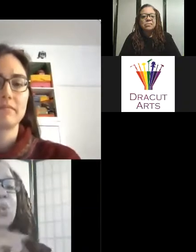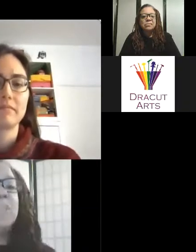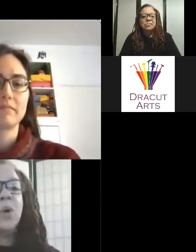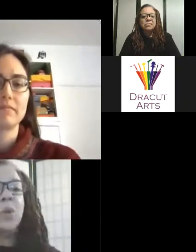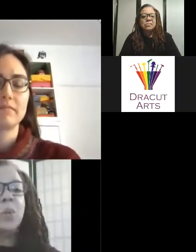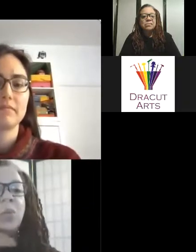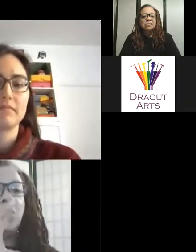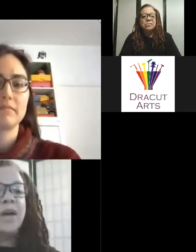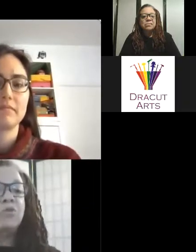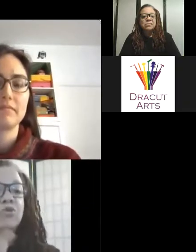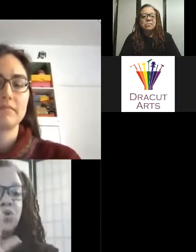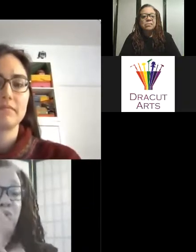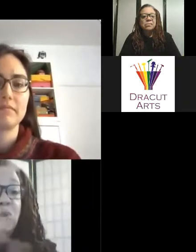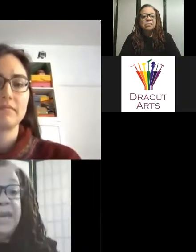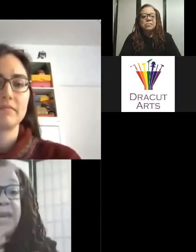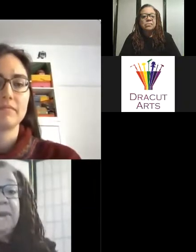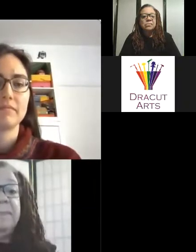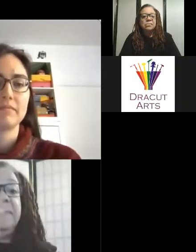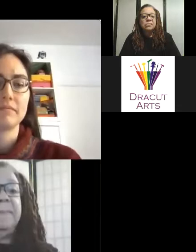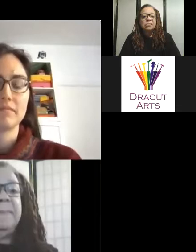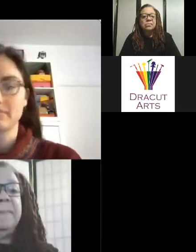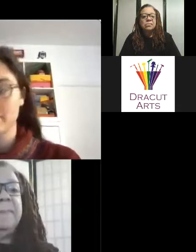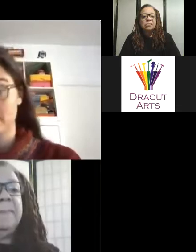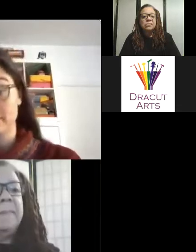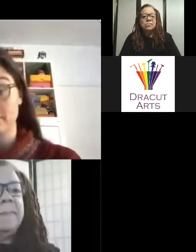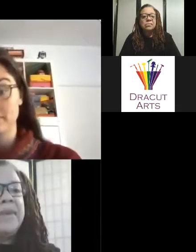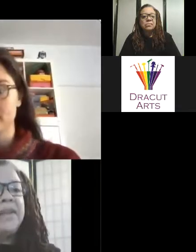And I don't know, maybe I'm forgetting what school it was,